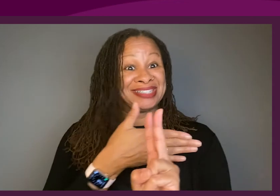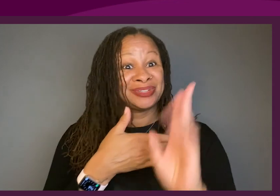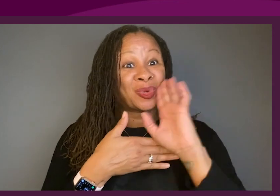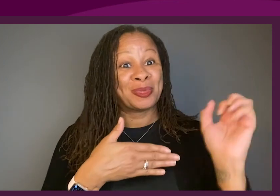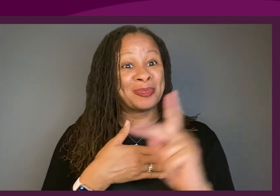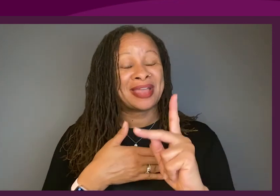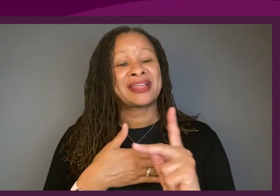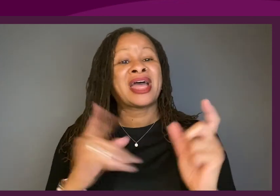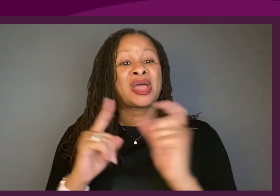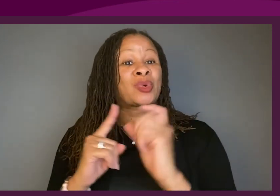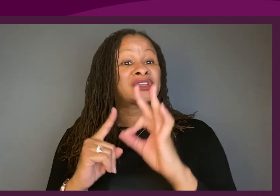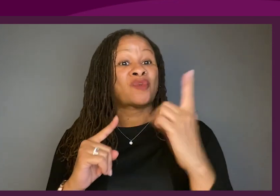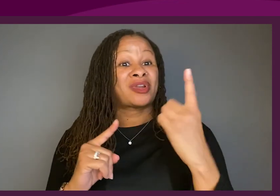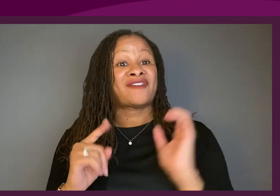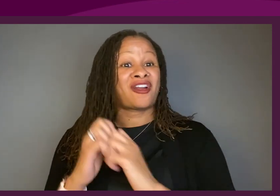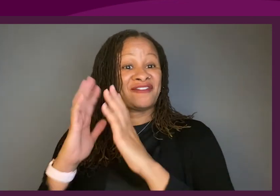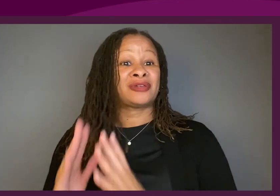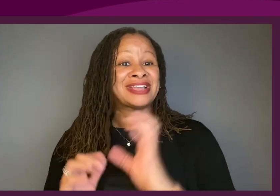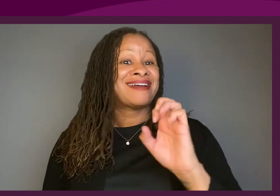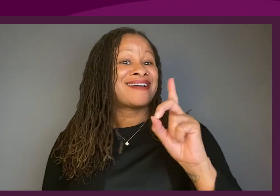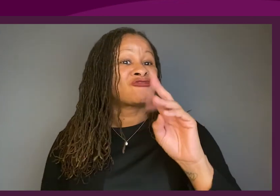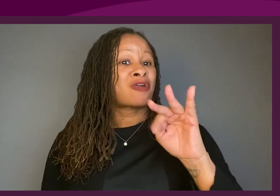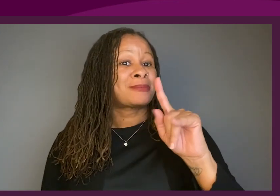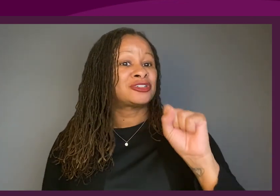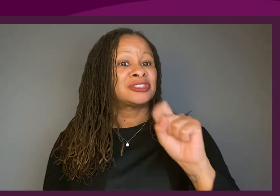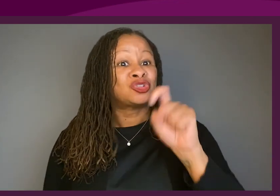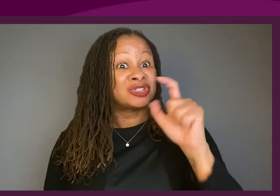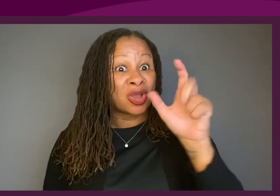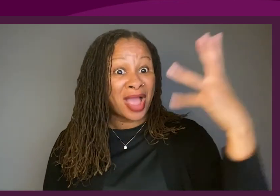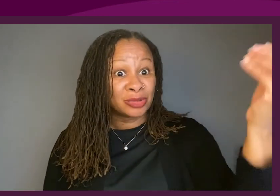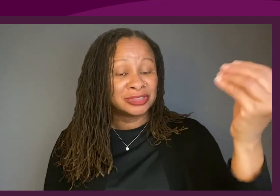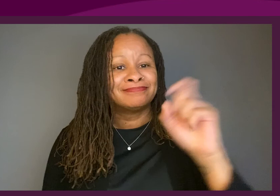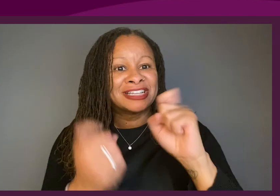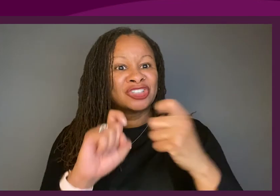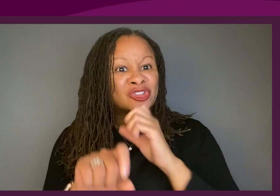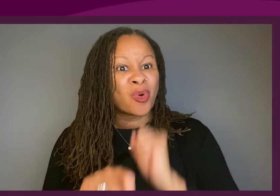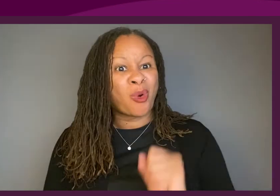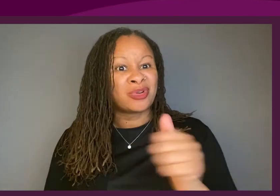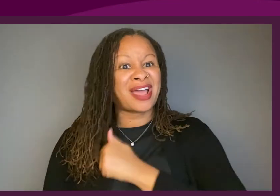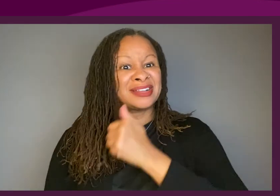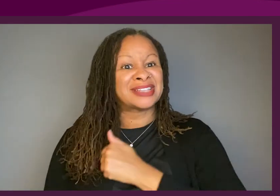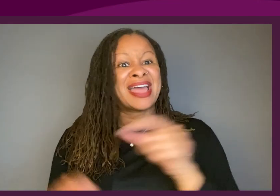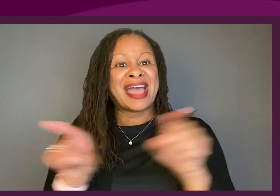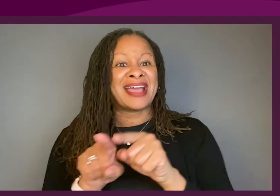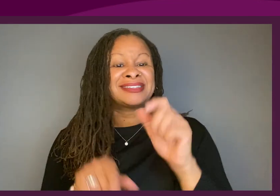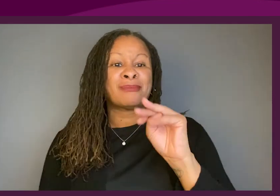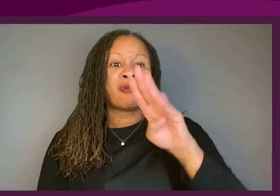Thank you very much, Nicholas. Really appreciative of your partnership. Let's lead on together, make some good trouble.